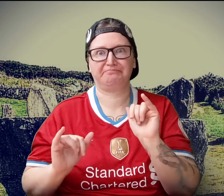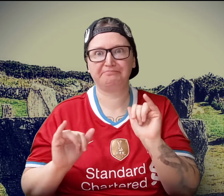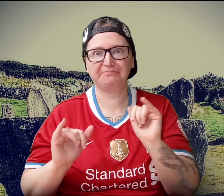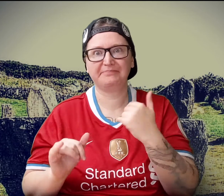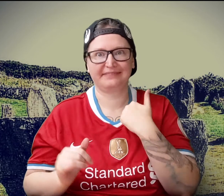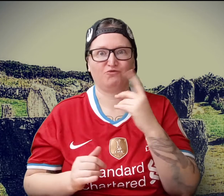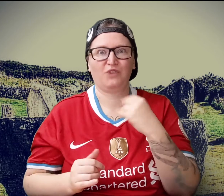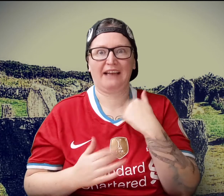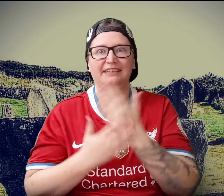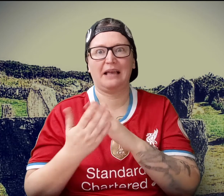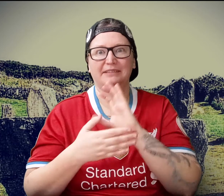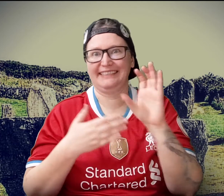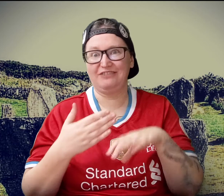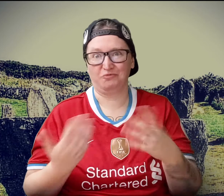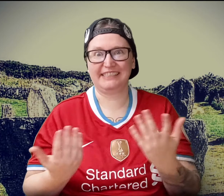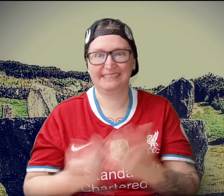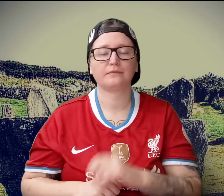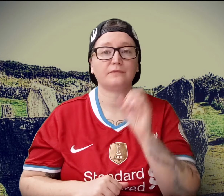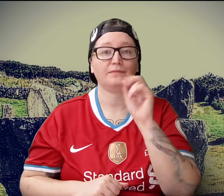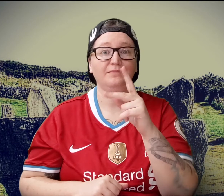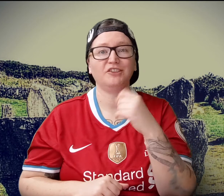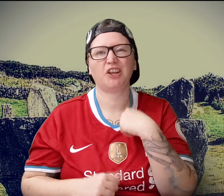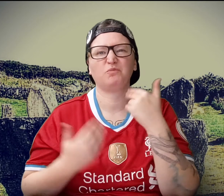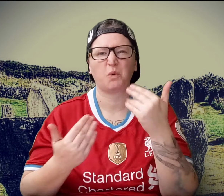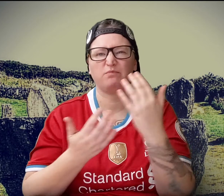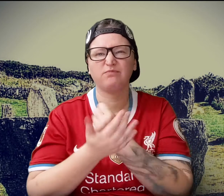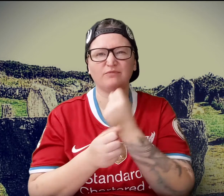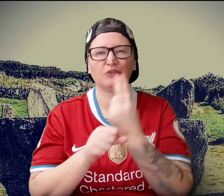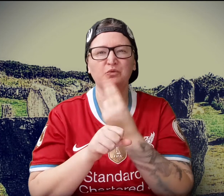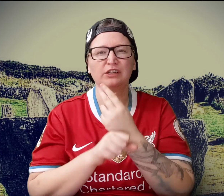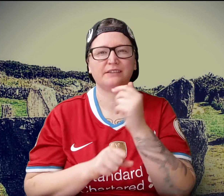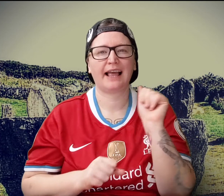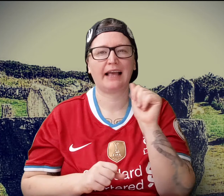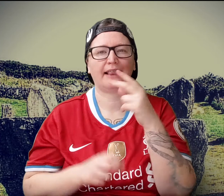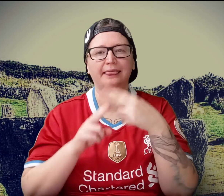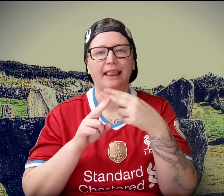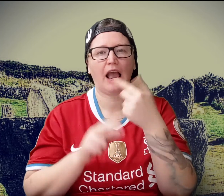kind of power to have so there are there are some consequences to that okay so I'm going to go ahead